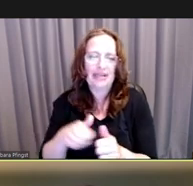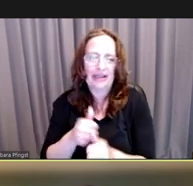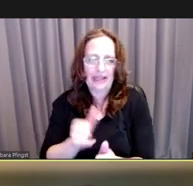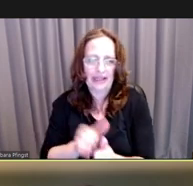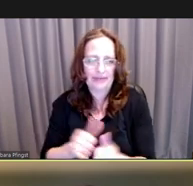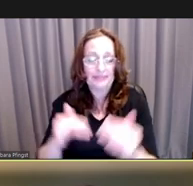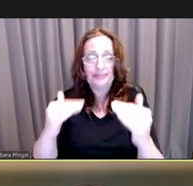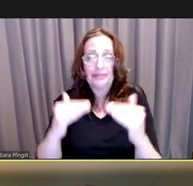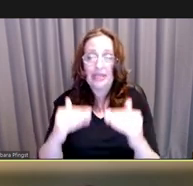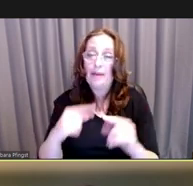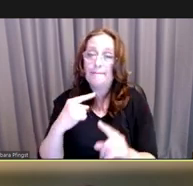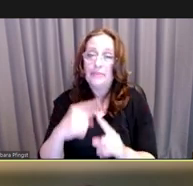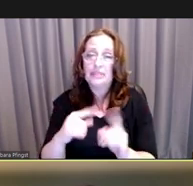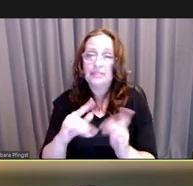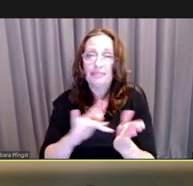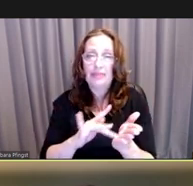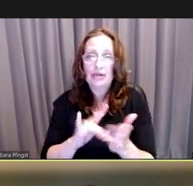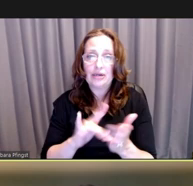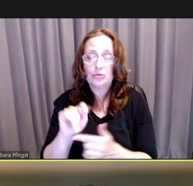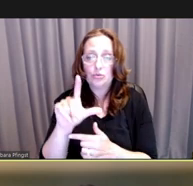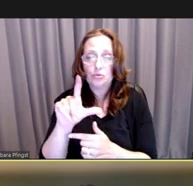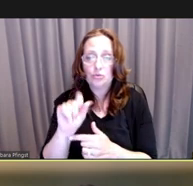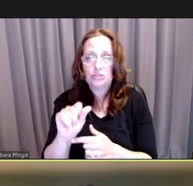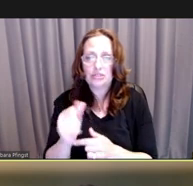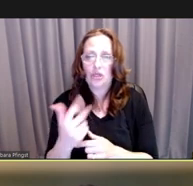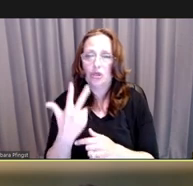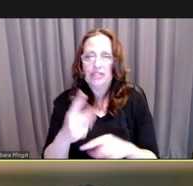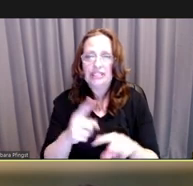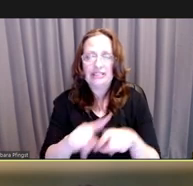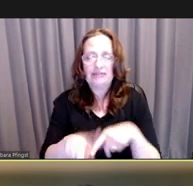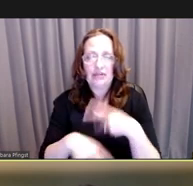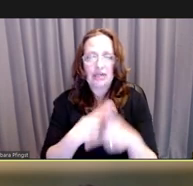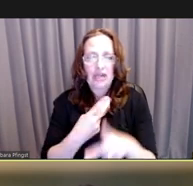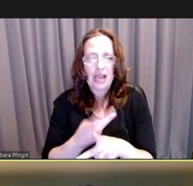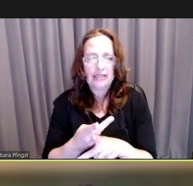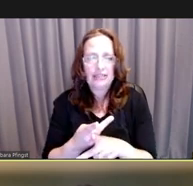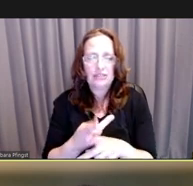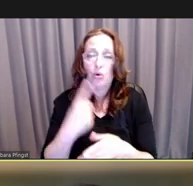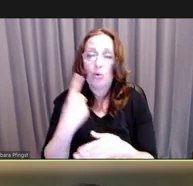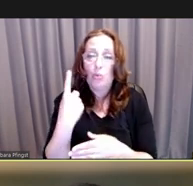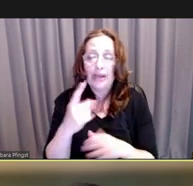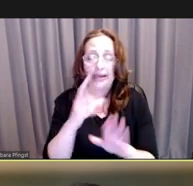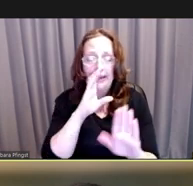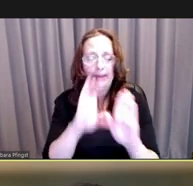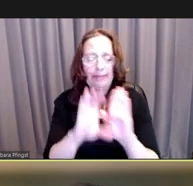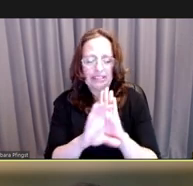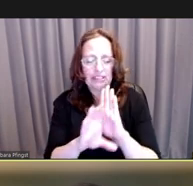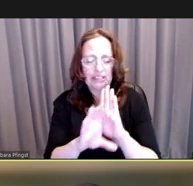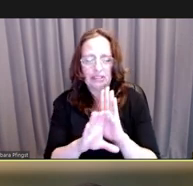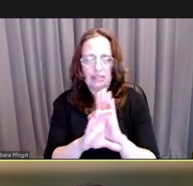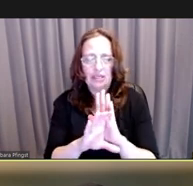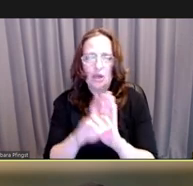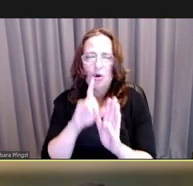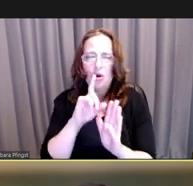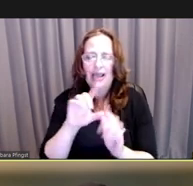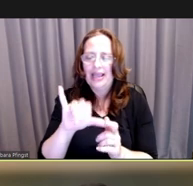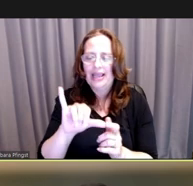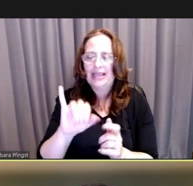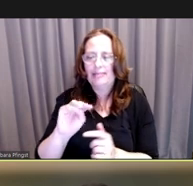We'll talk about three different topics in particular. One is imaging. The most common that we use to assess hearing loss,